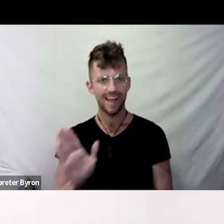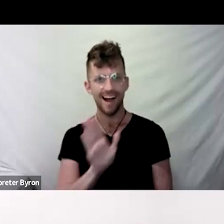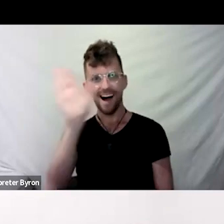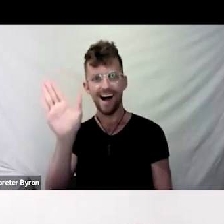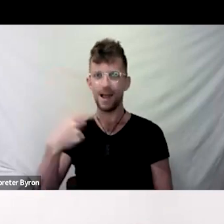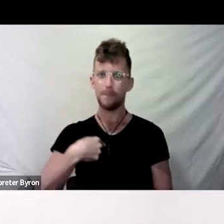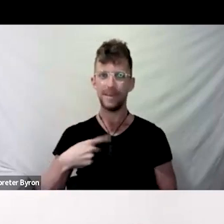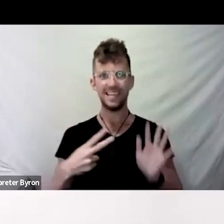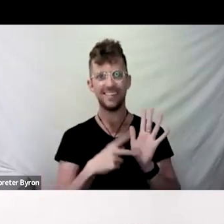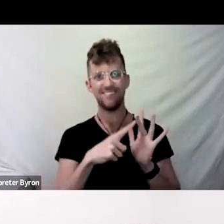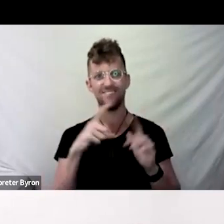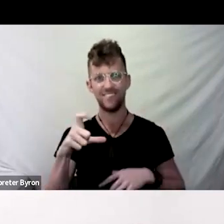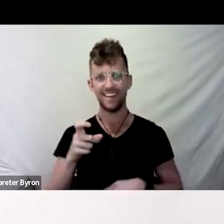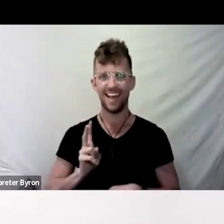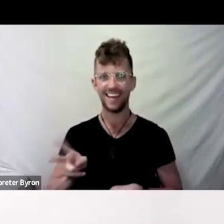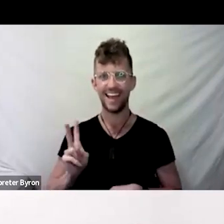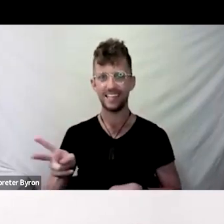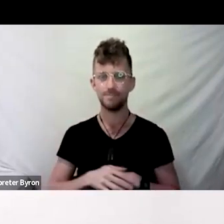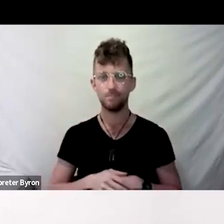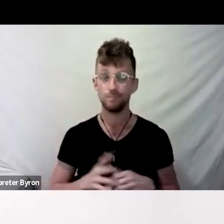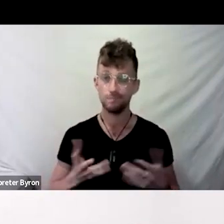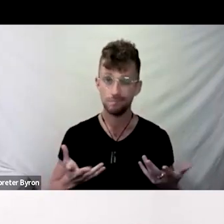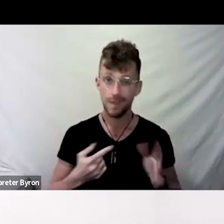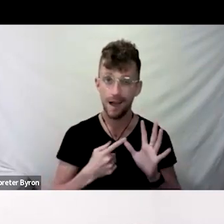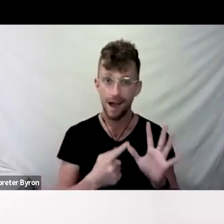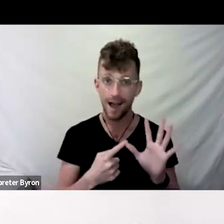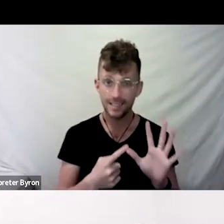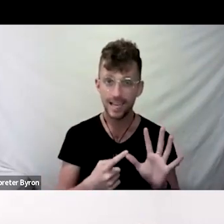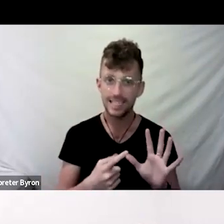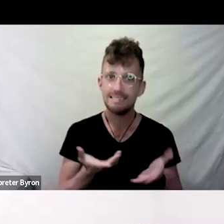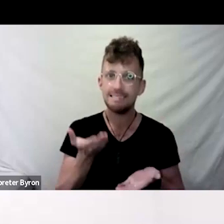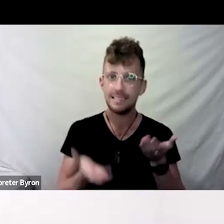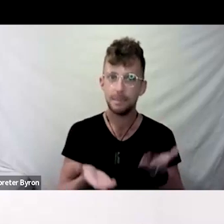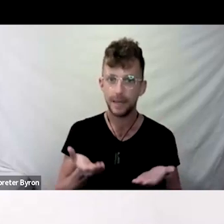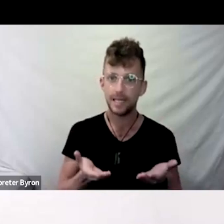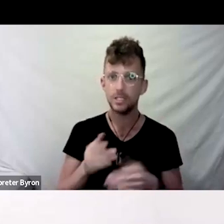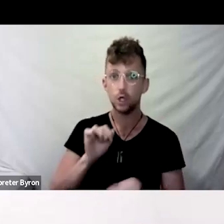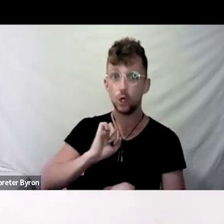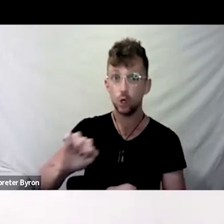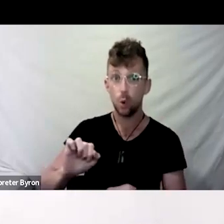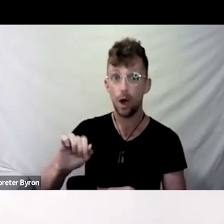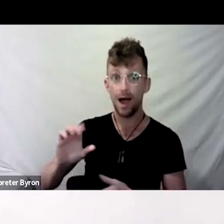Well, I guess depending on the allocation that you have had provided to you from the NASC